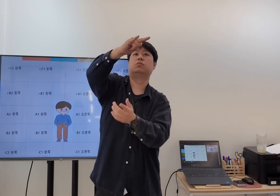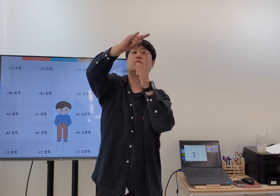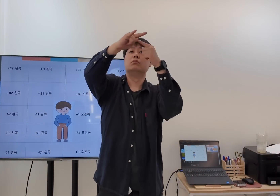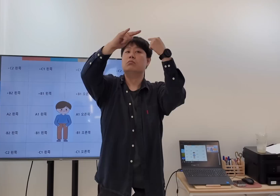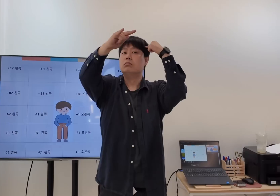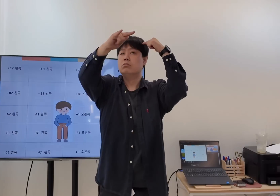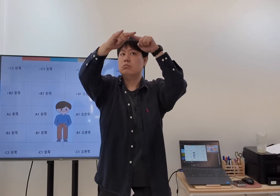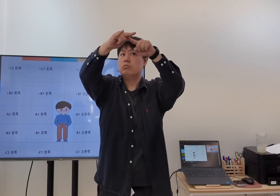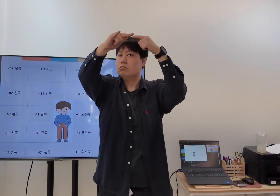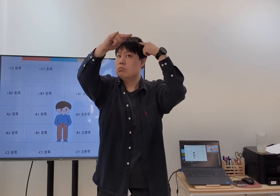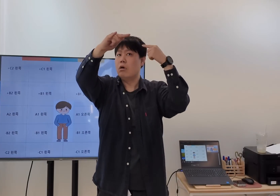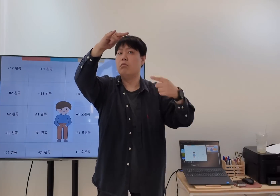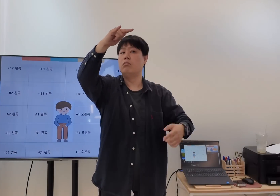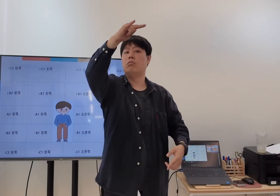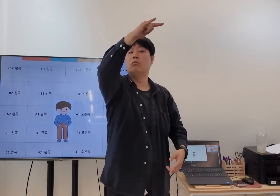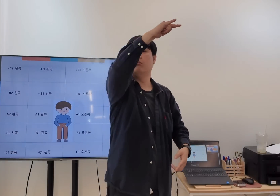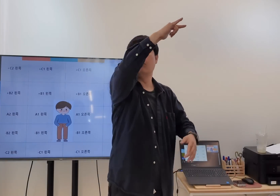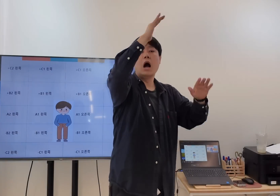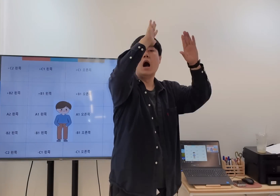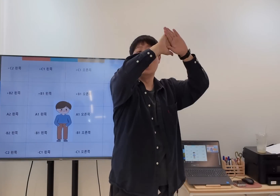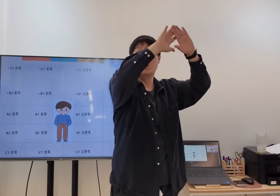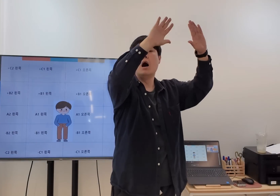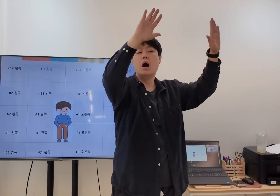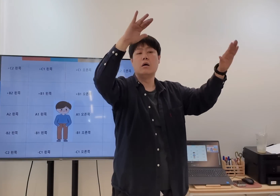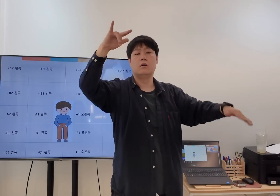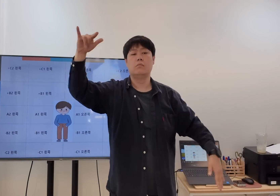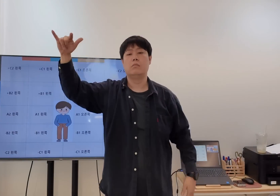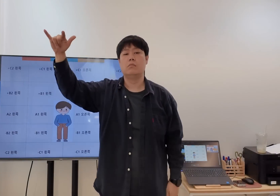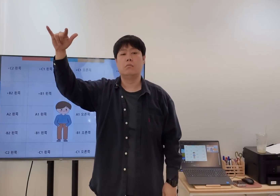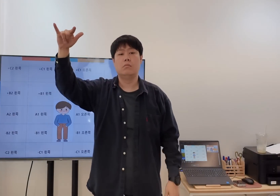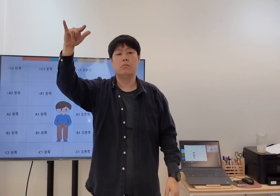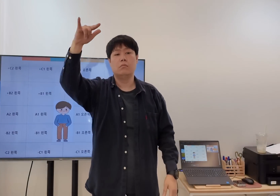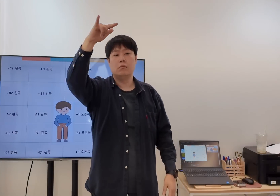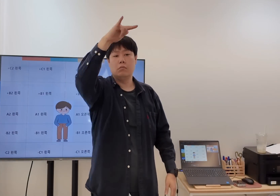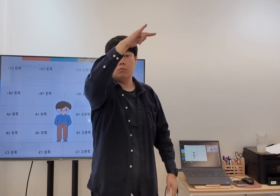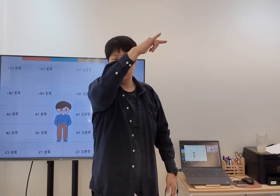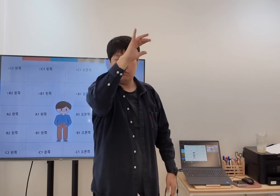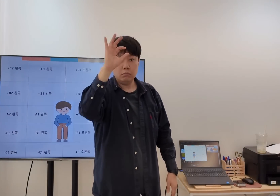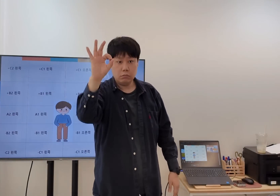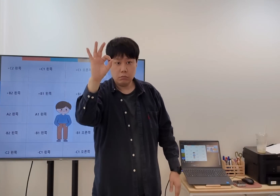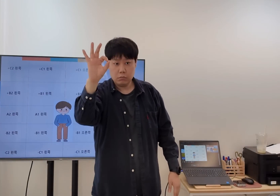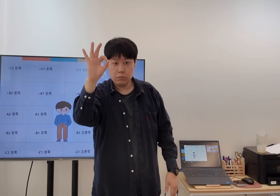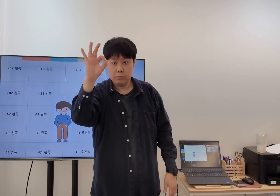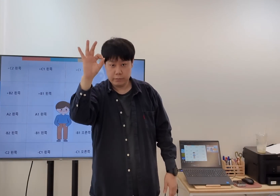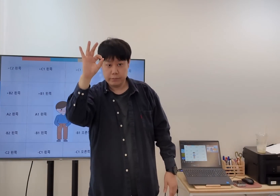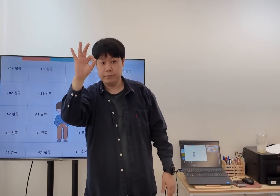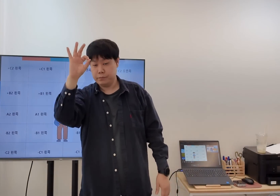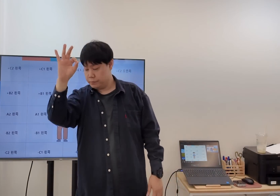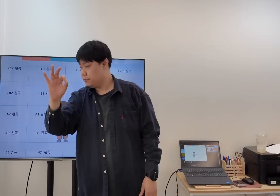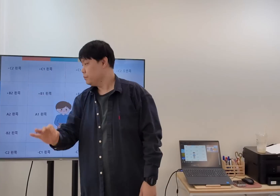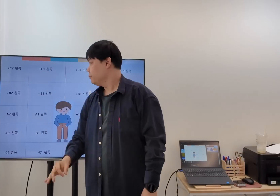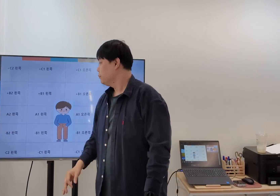rises overhead is because it is flying in the sky, right?